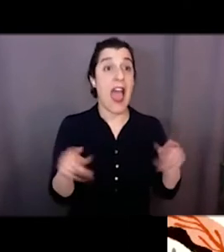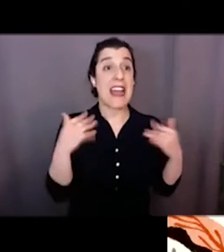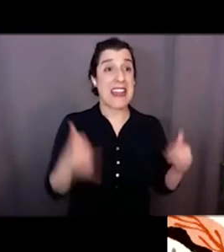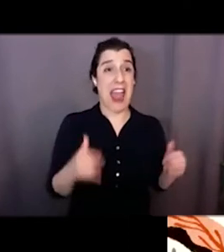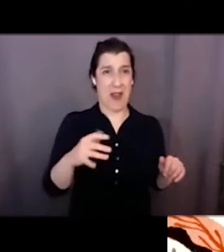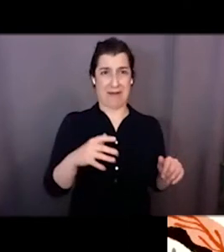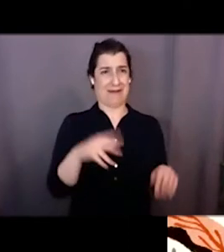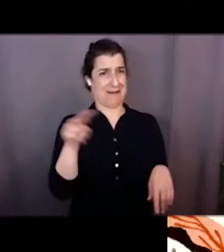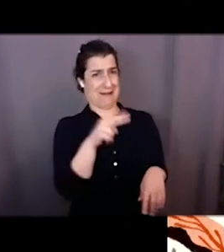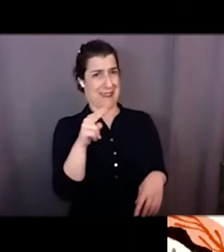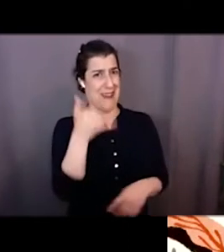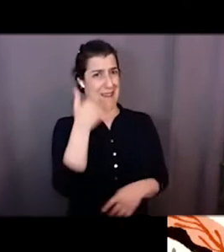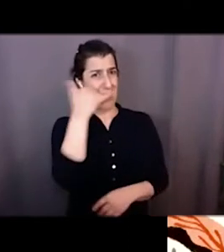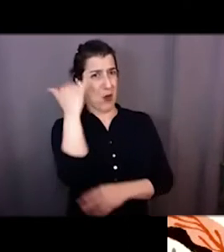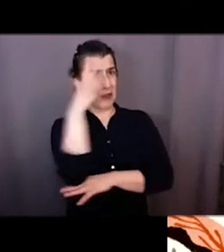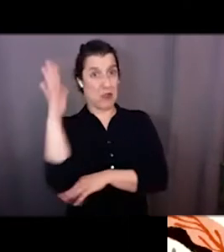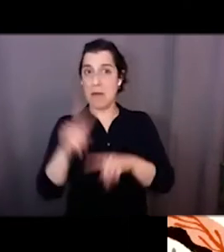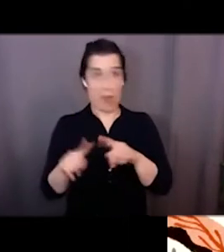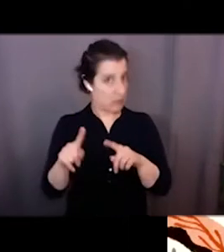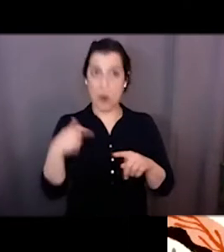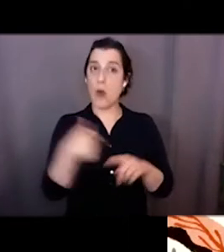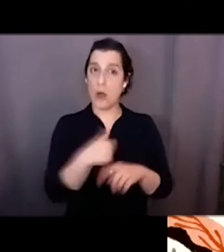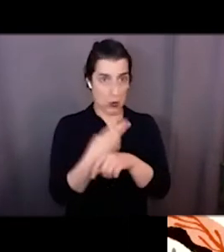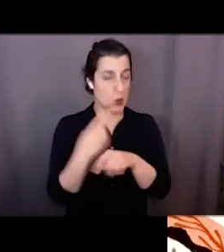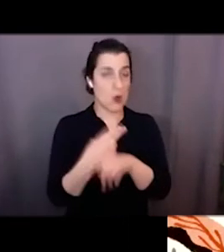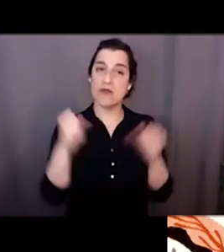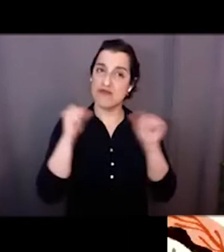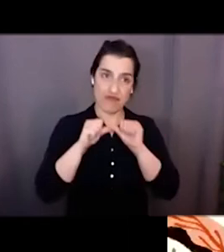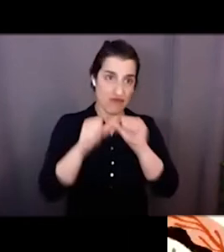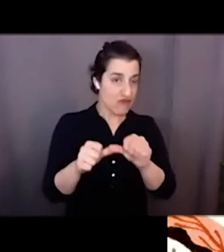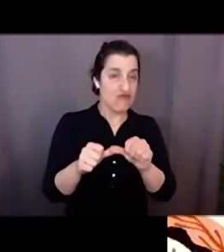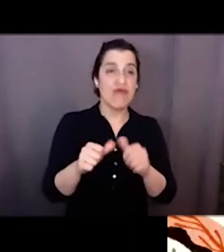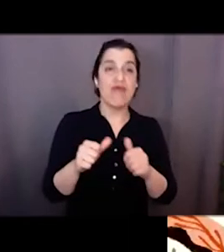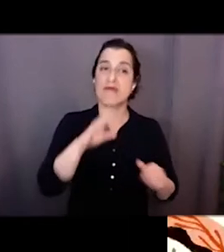but we've got them in, they're strong and they've proven invaluable as we work to invite people who